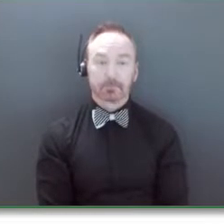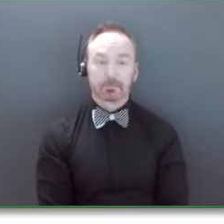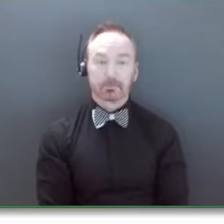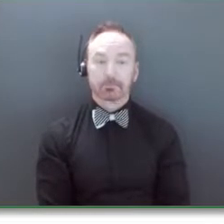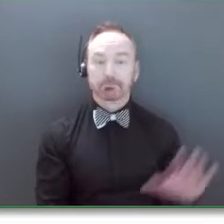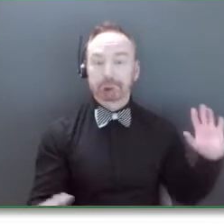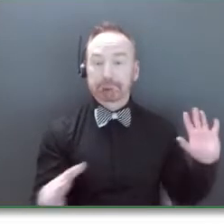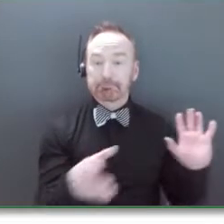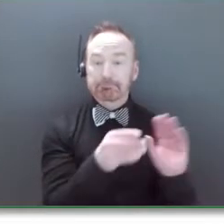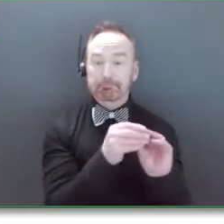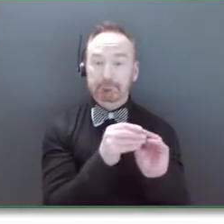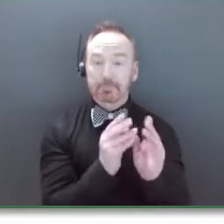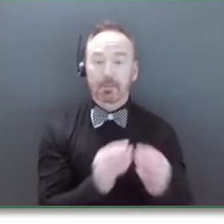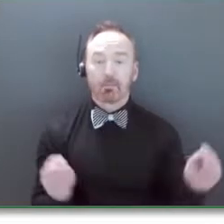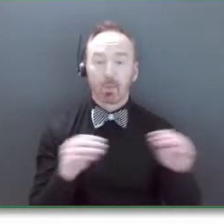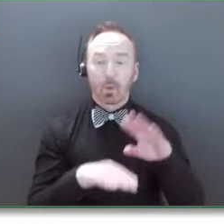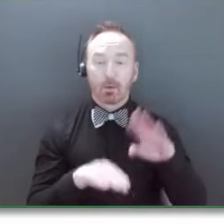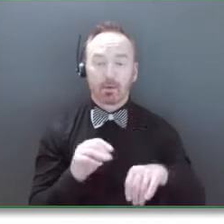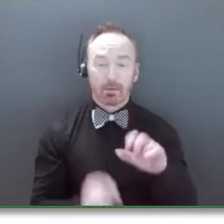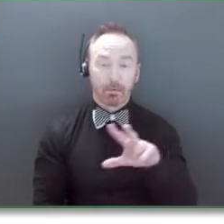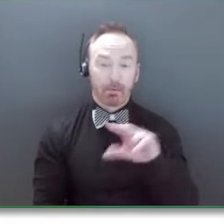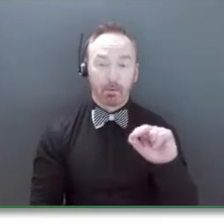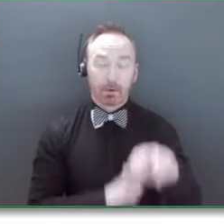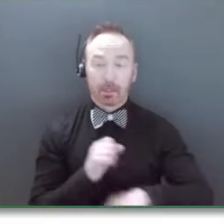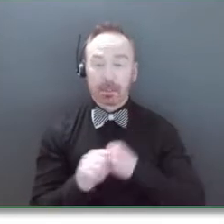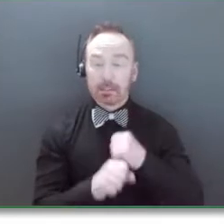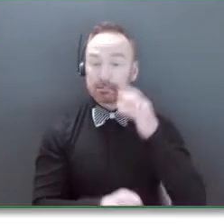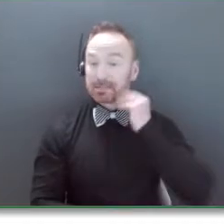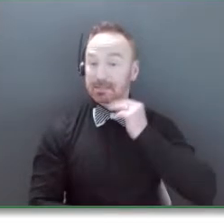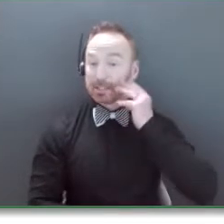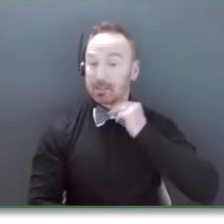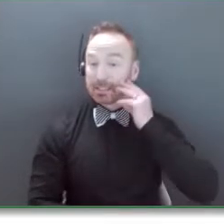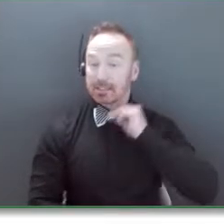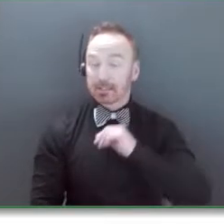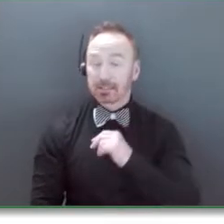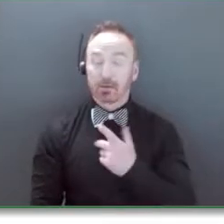activities including adaptive hiking which has been made possible and popular